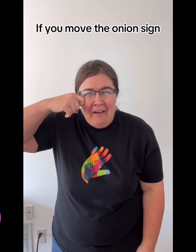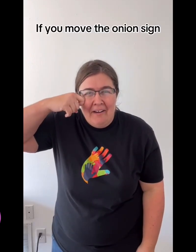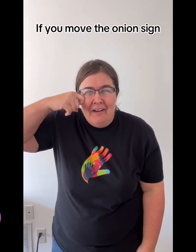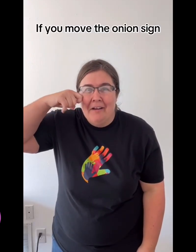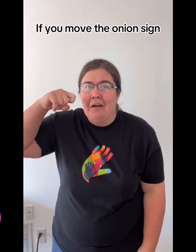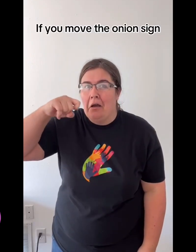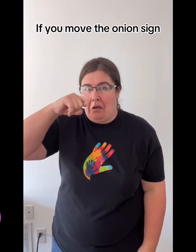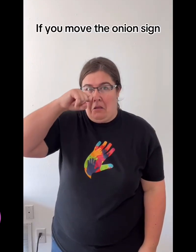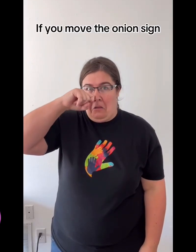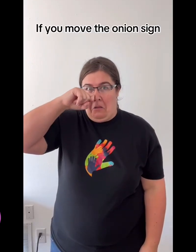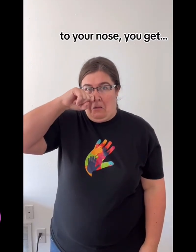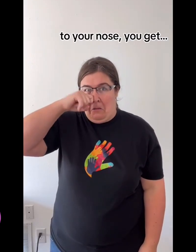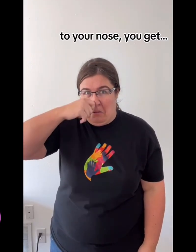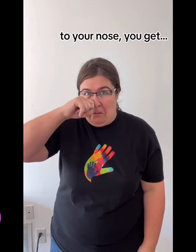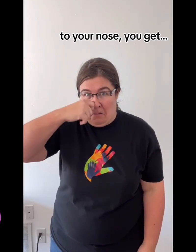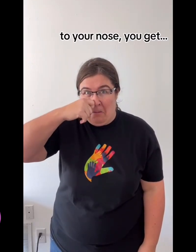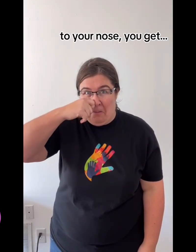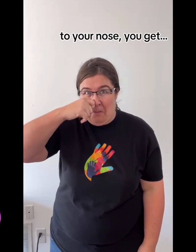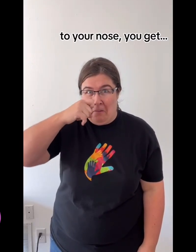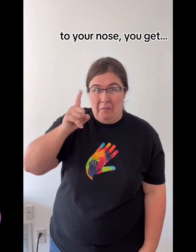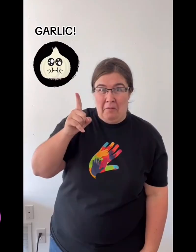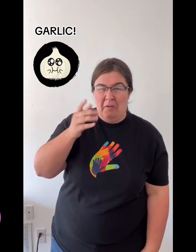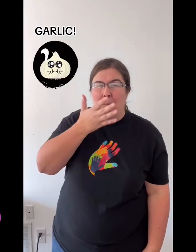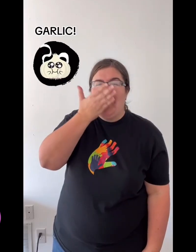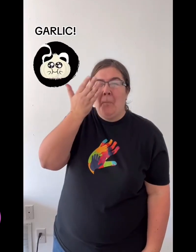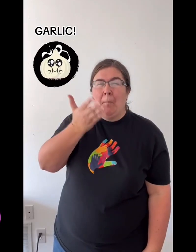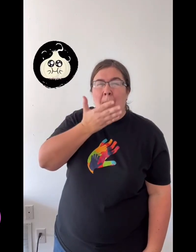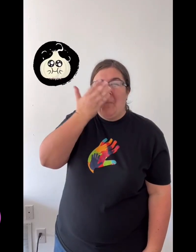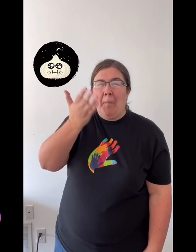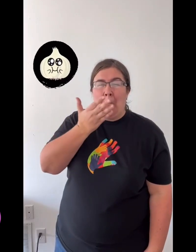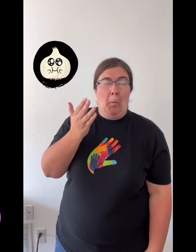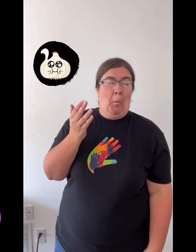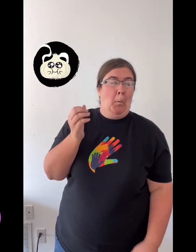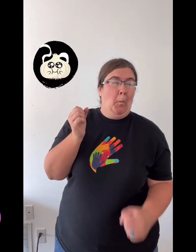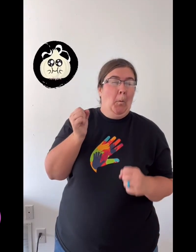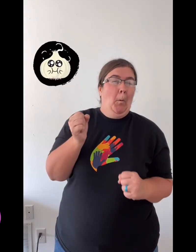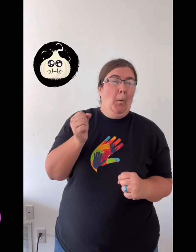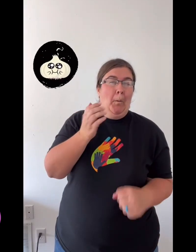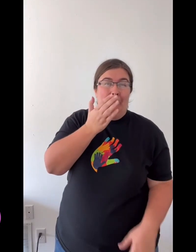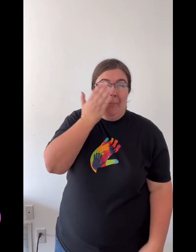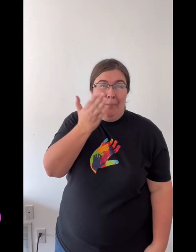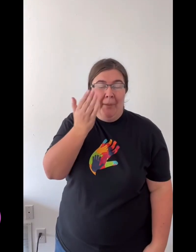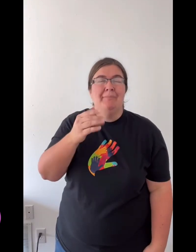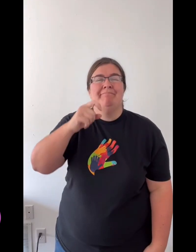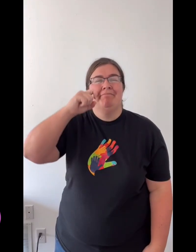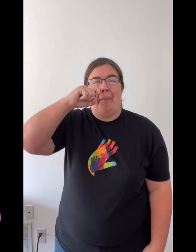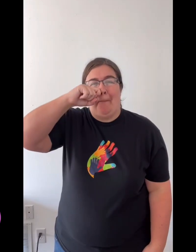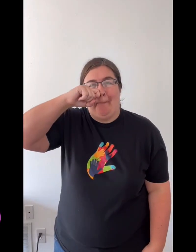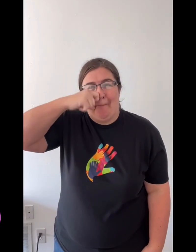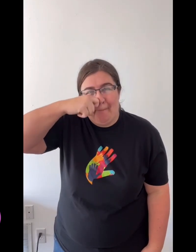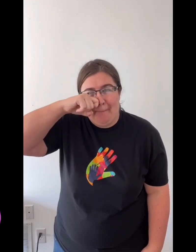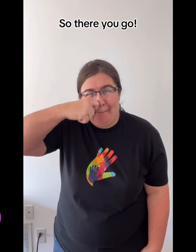If you move the onion side to your nose, you get garlic.